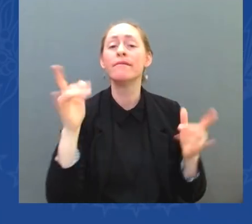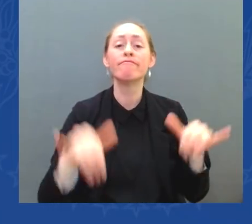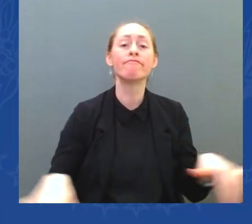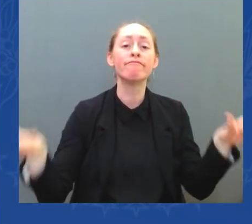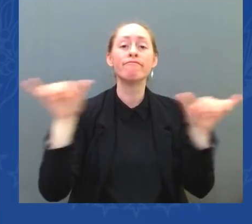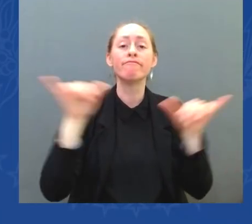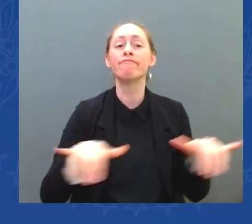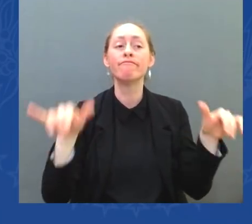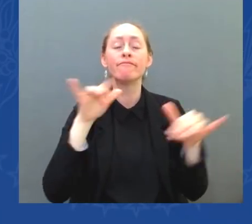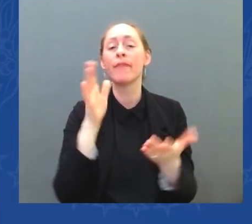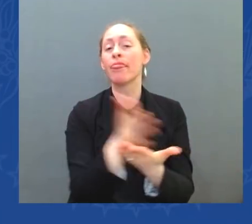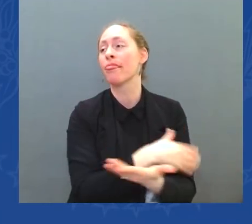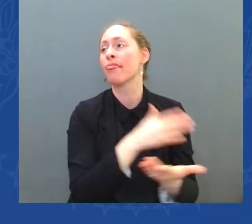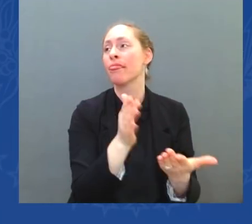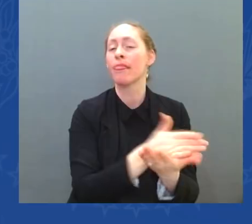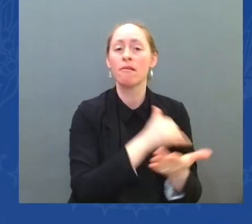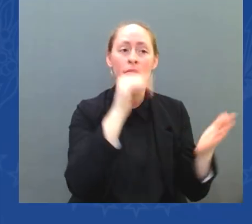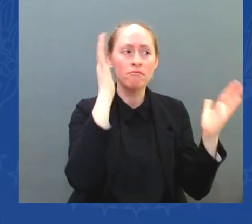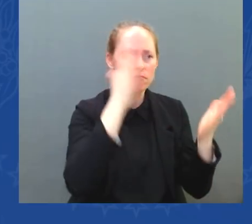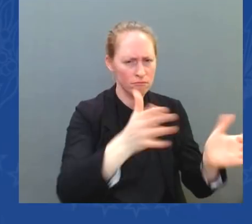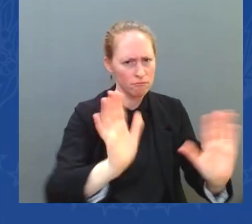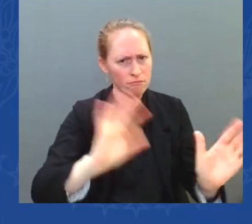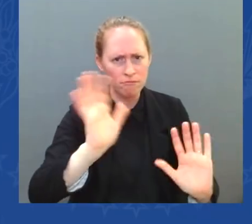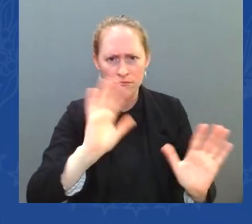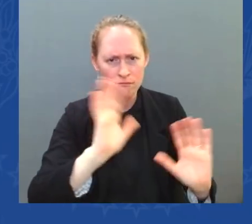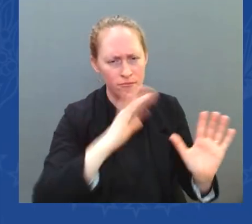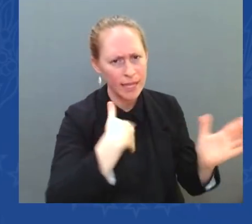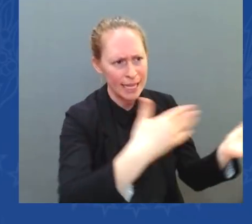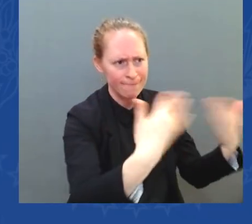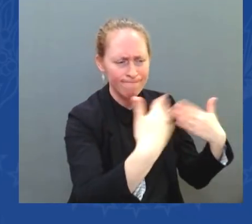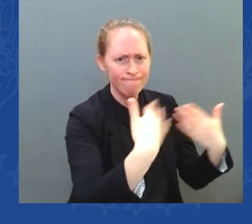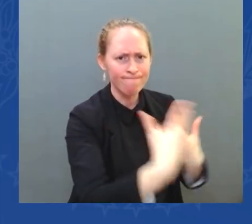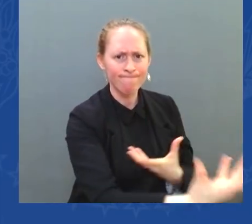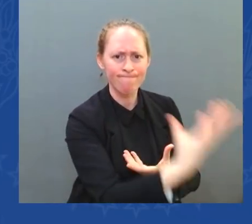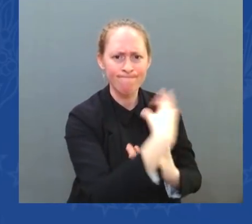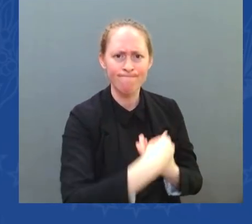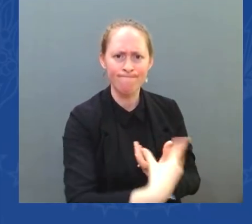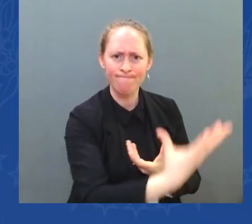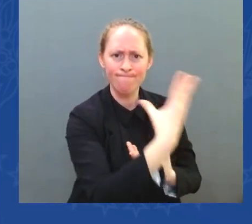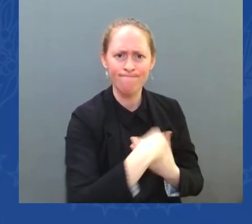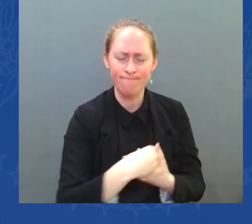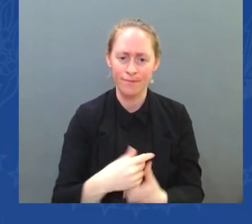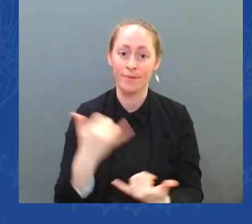our recovery has now created 7.9 million jobs in almost 17 mo- -- 14 months.